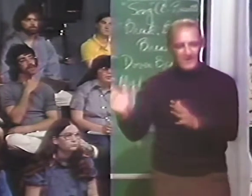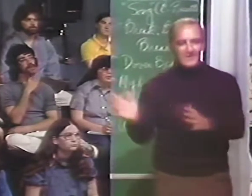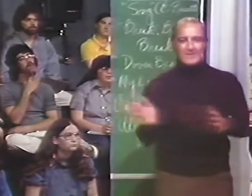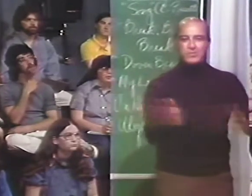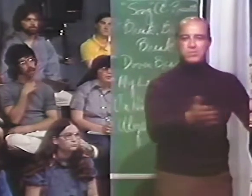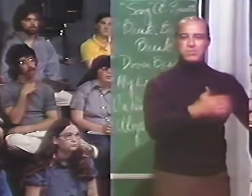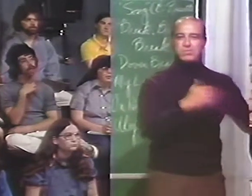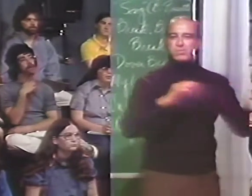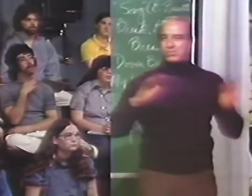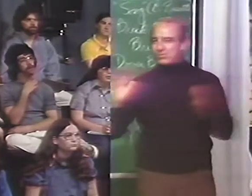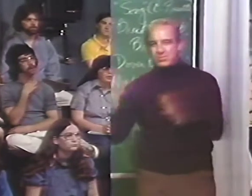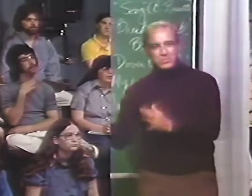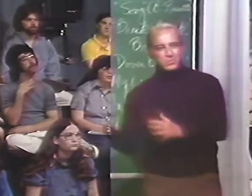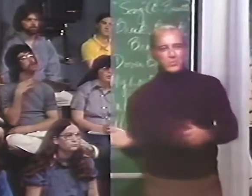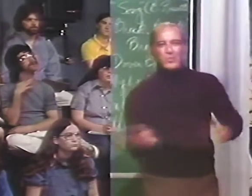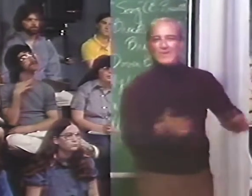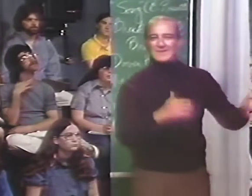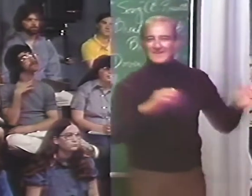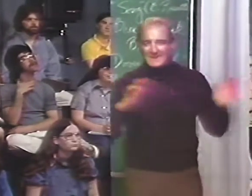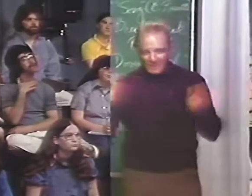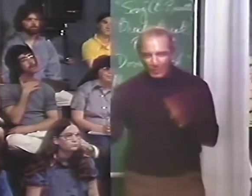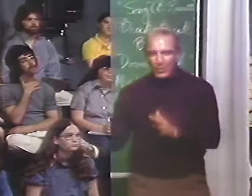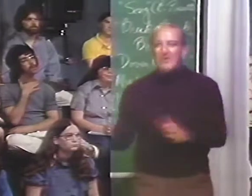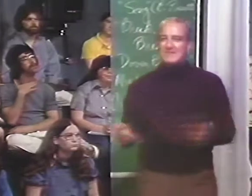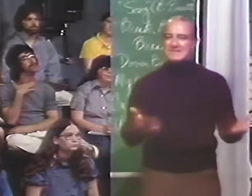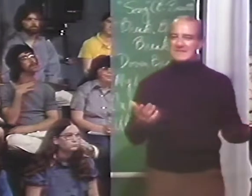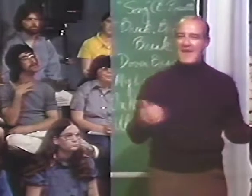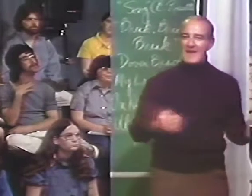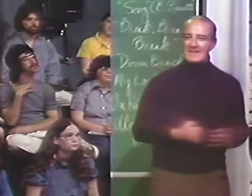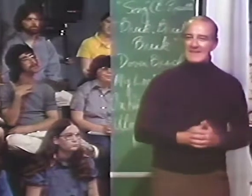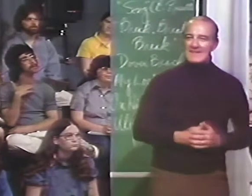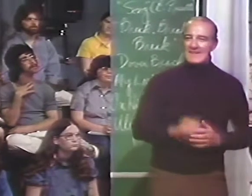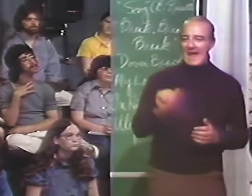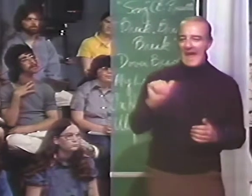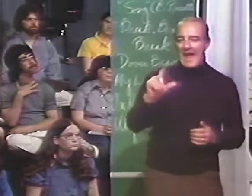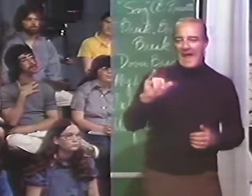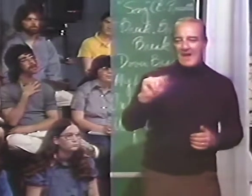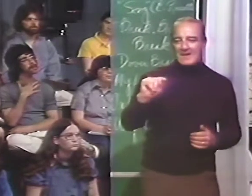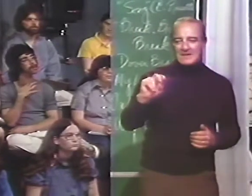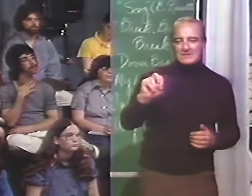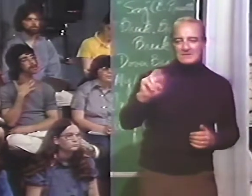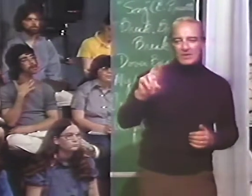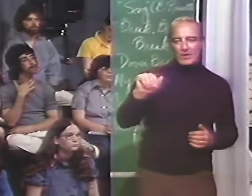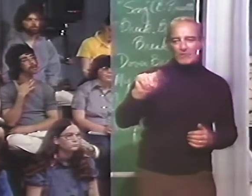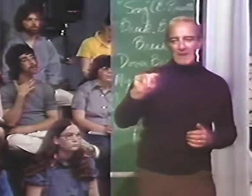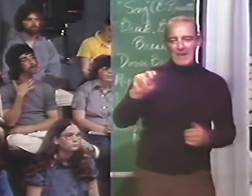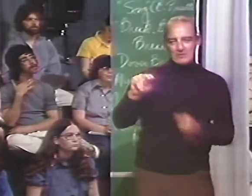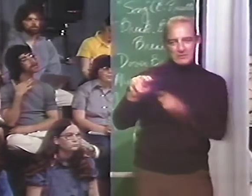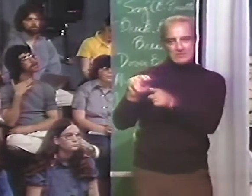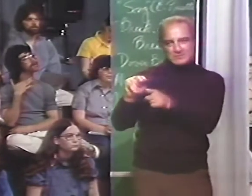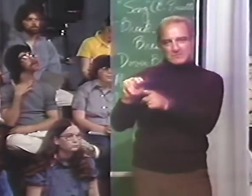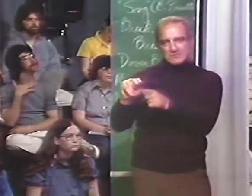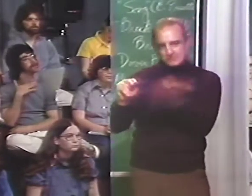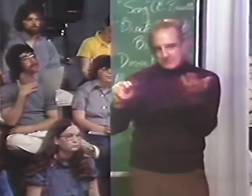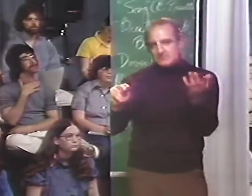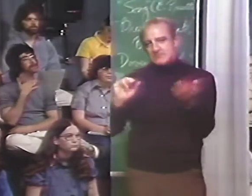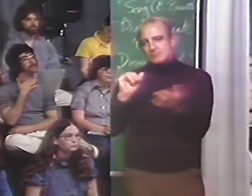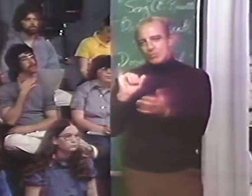WIND. - WIND. WIND. WIND. THAT'S THE IDEA. ALLITERATION.